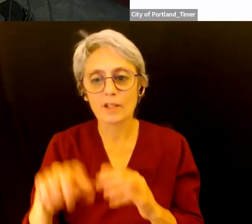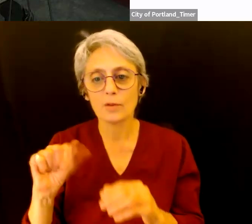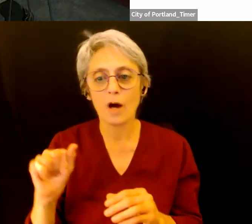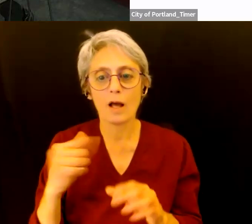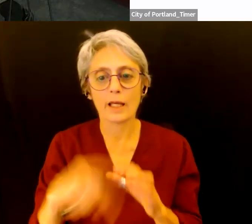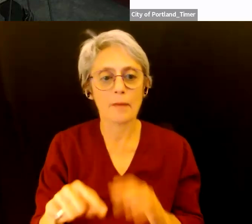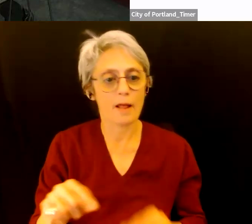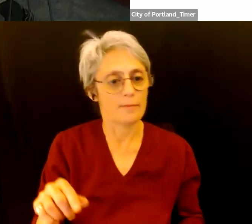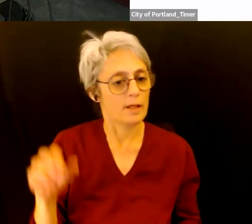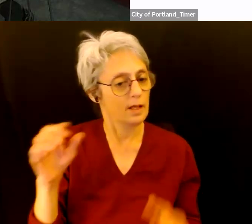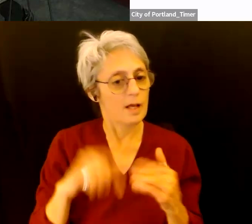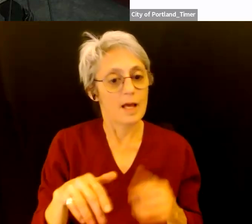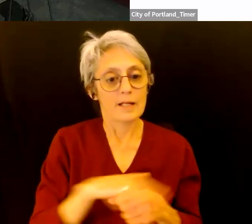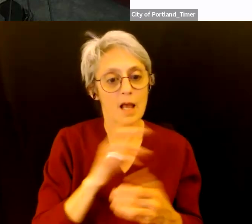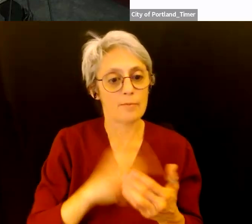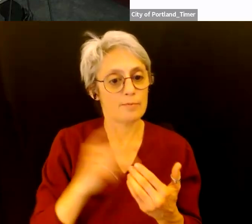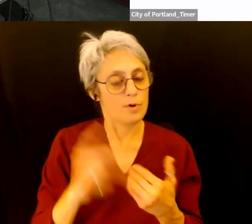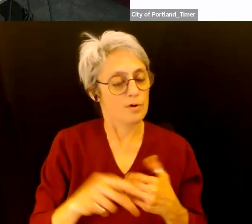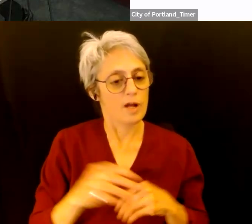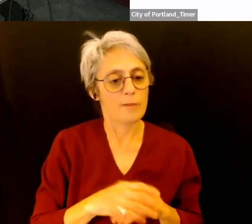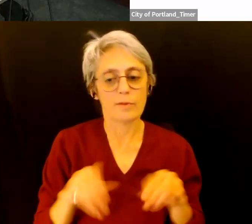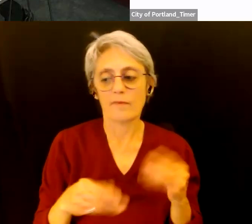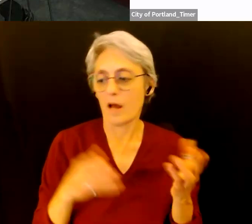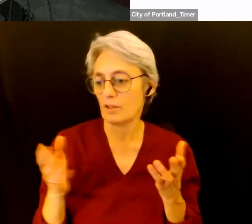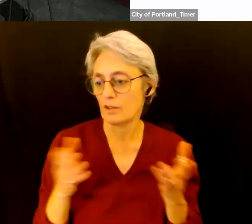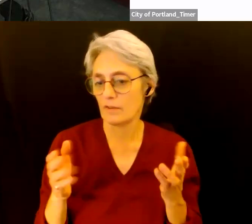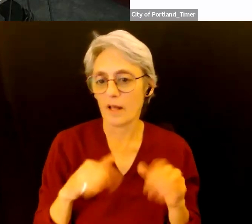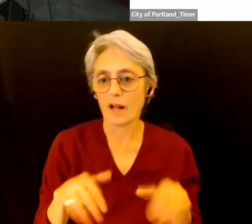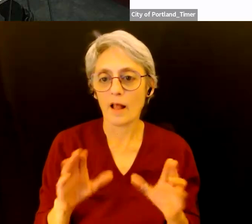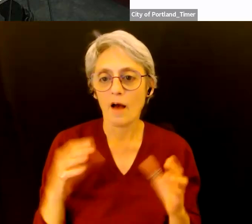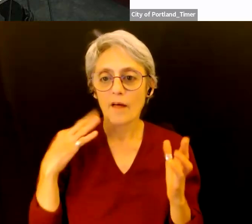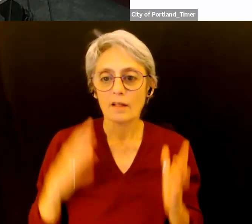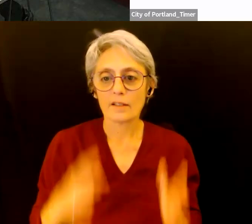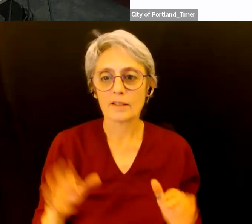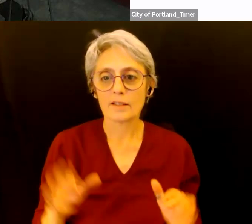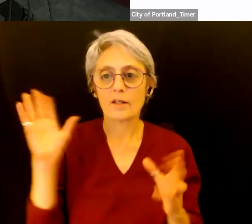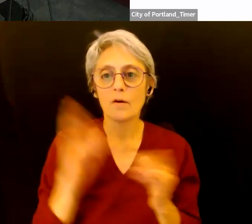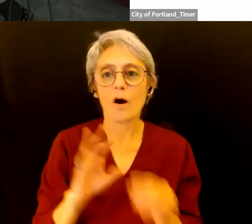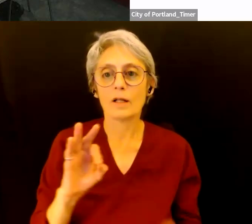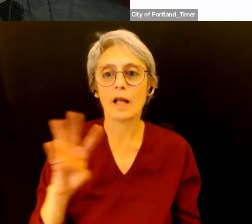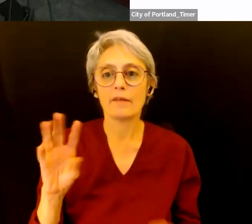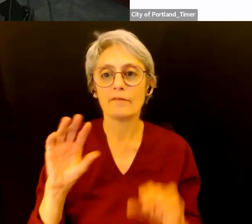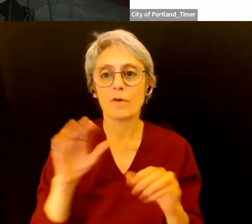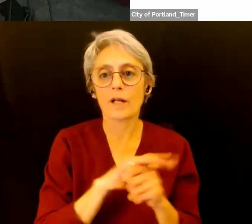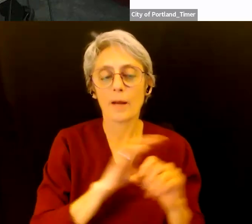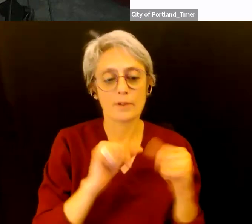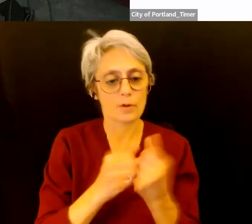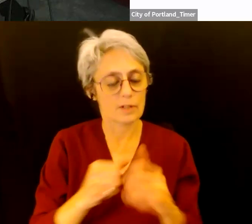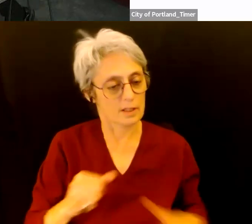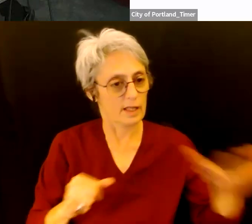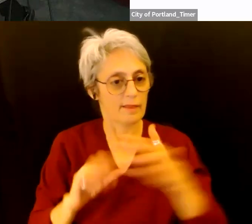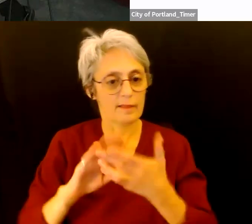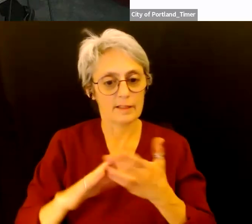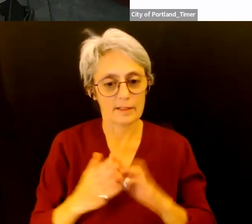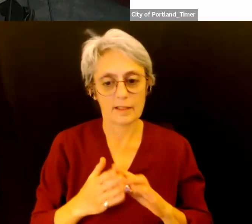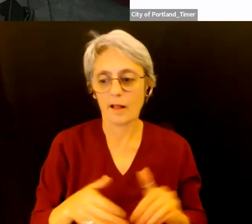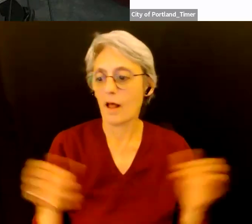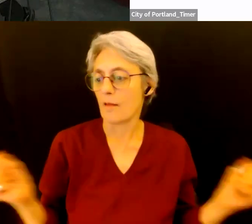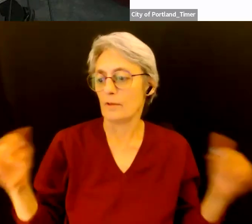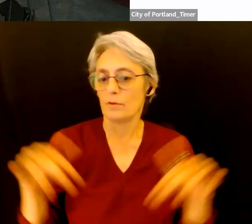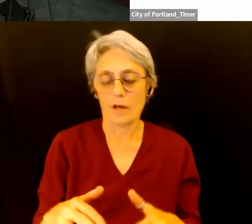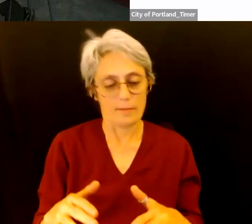The neighborhood program provides services that allow volunteers in all 94 neighborhood associations throughout the city to come improve their community.